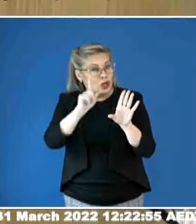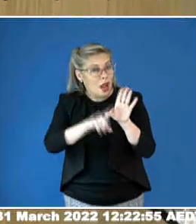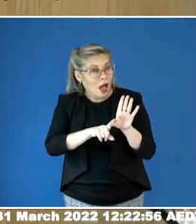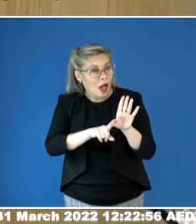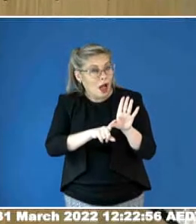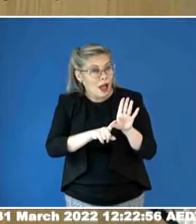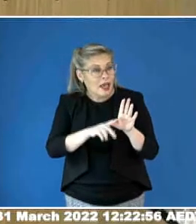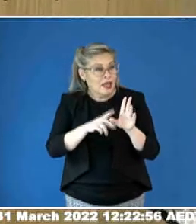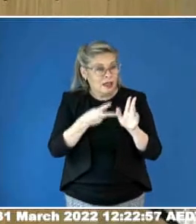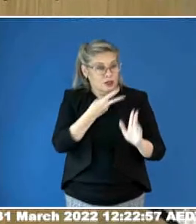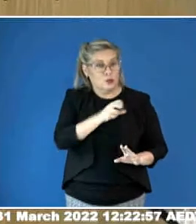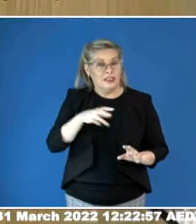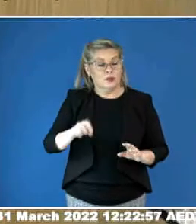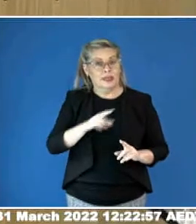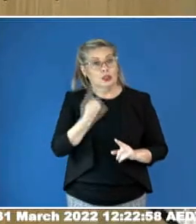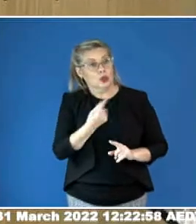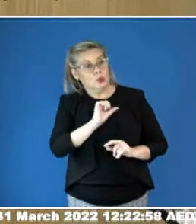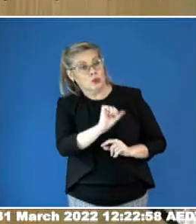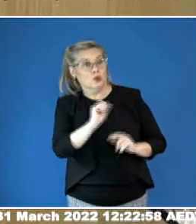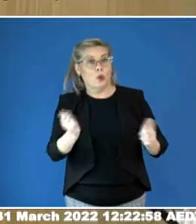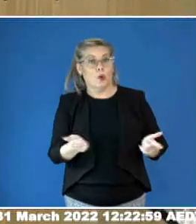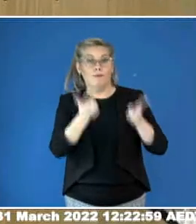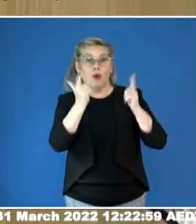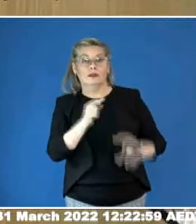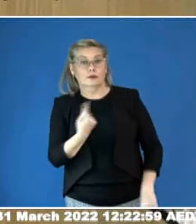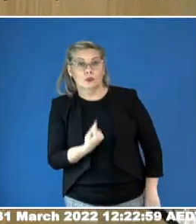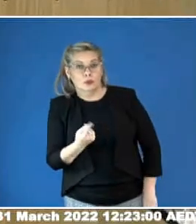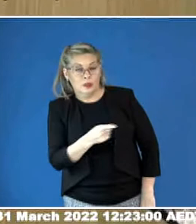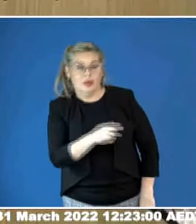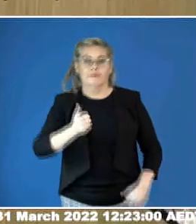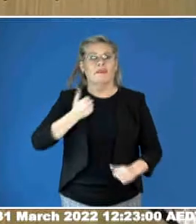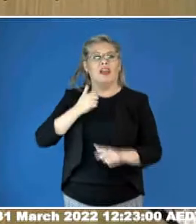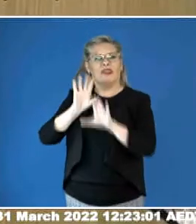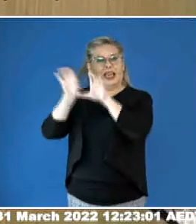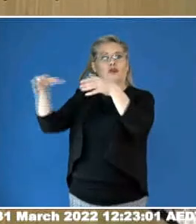Our Group Manager. Located where?